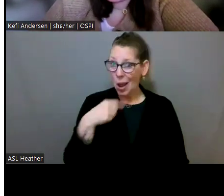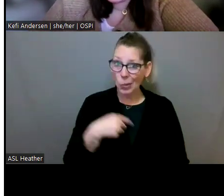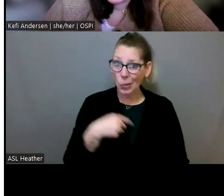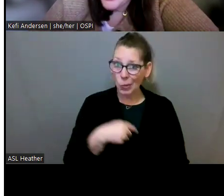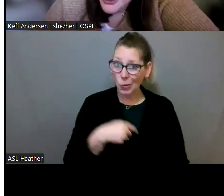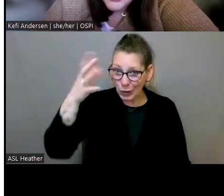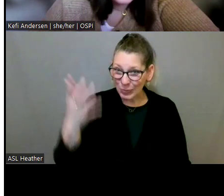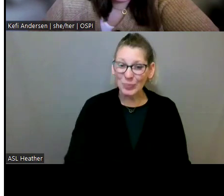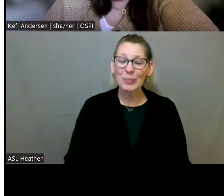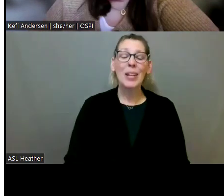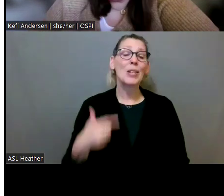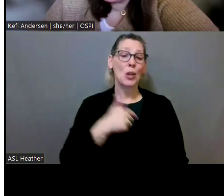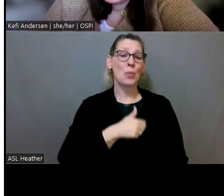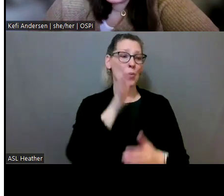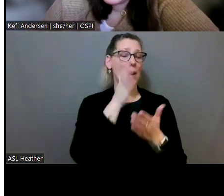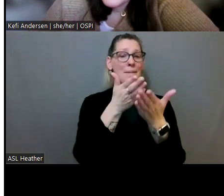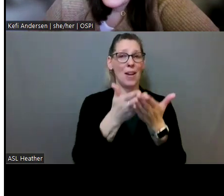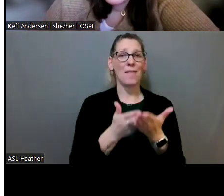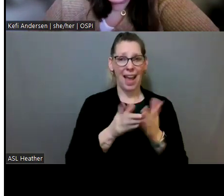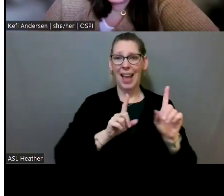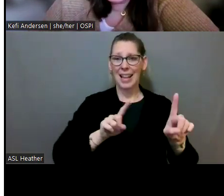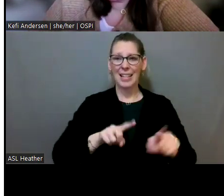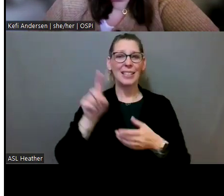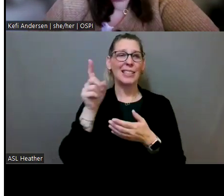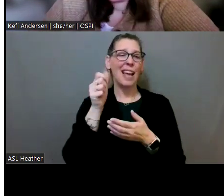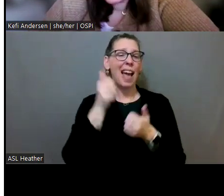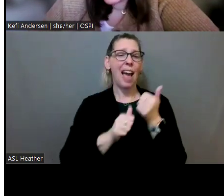So we verify your attendance every few weeks with that and then we release your